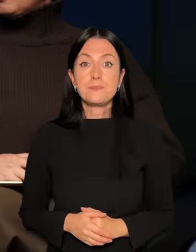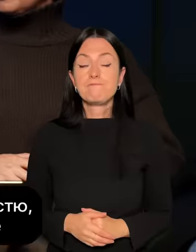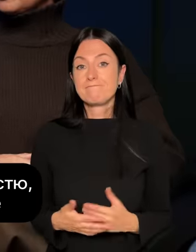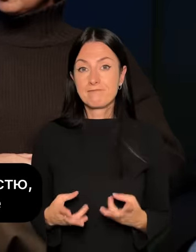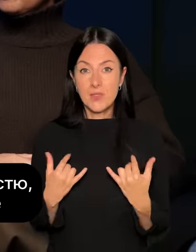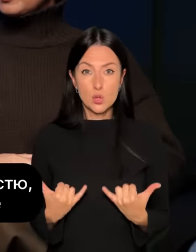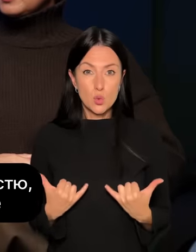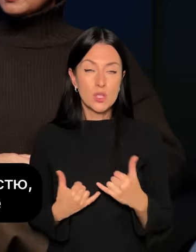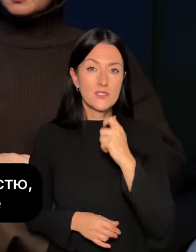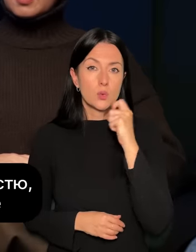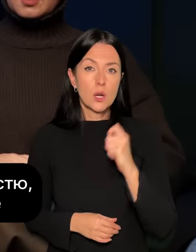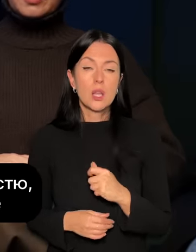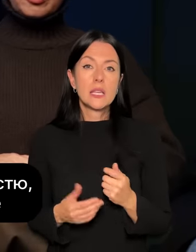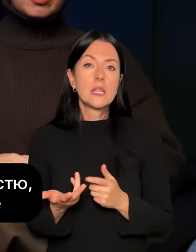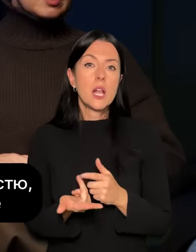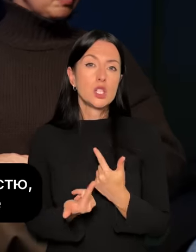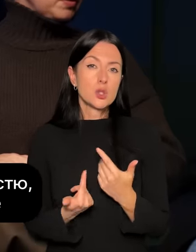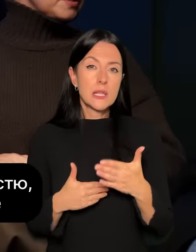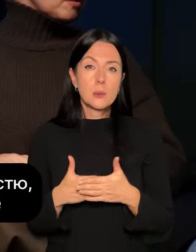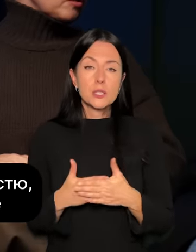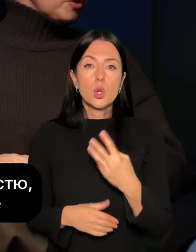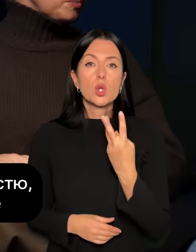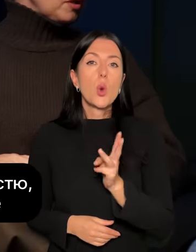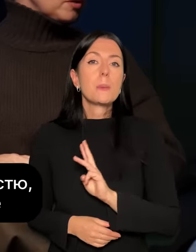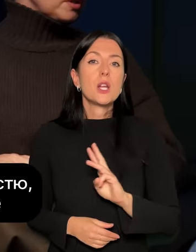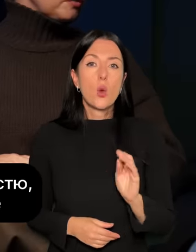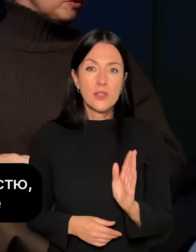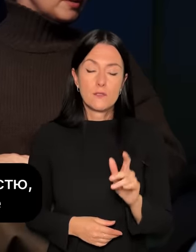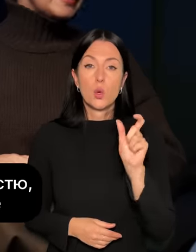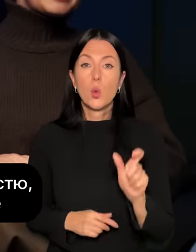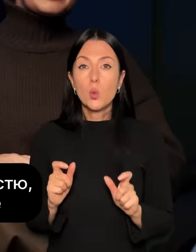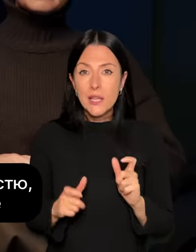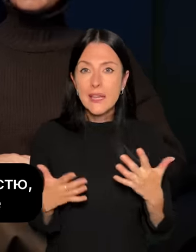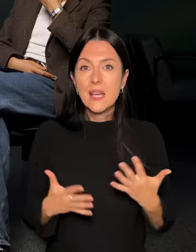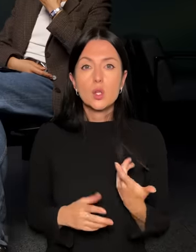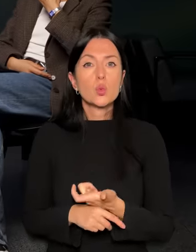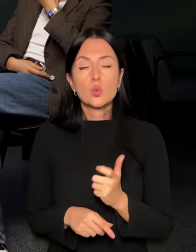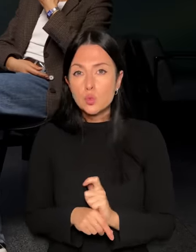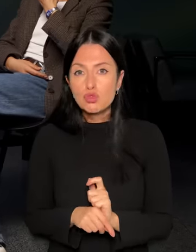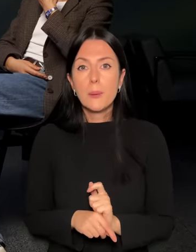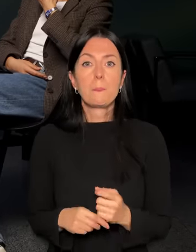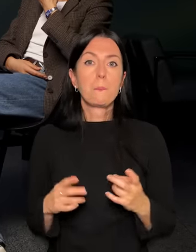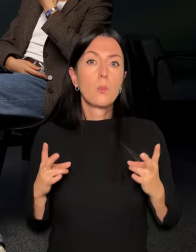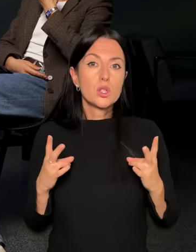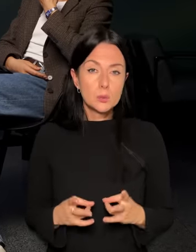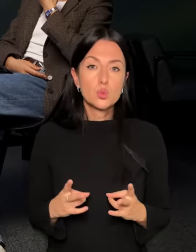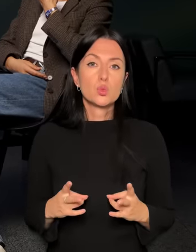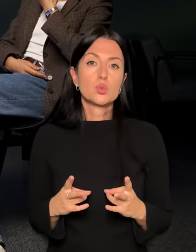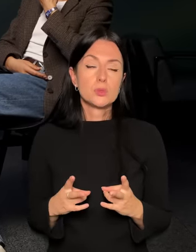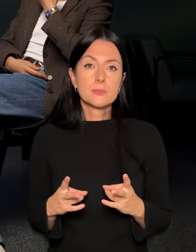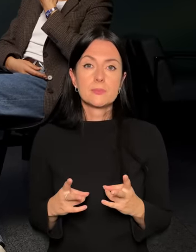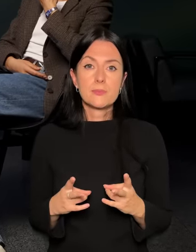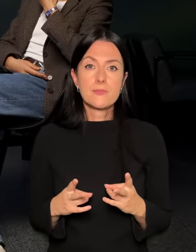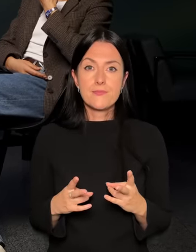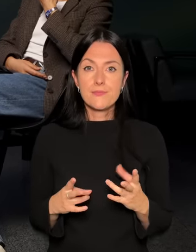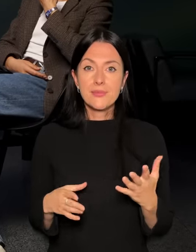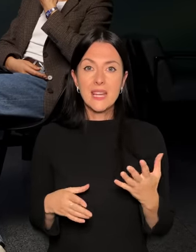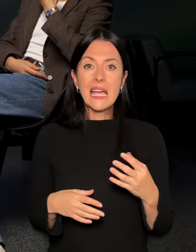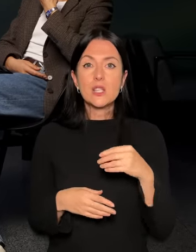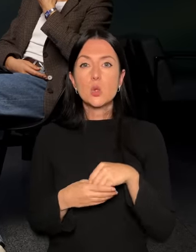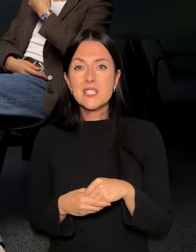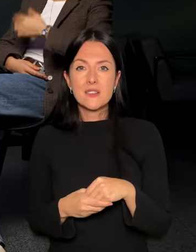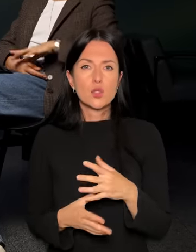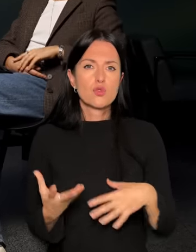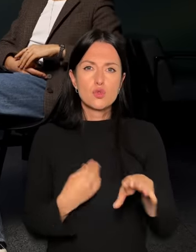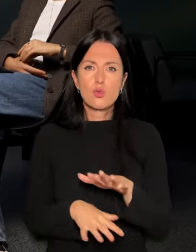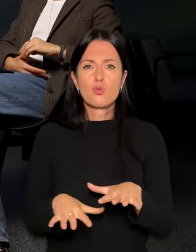Today in Ukraine, there are about three million people who greatly need inclusivity in everything, in spaces, and more.